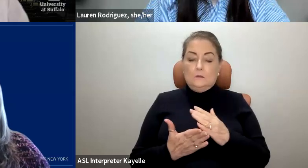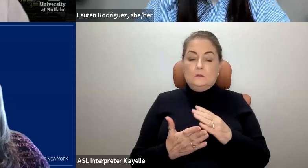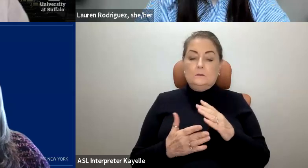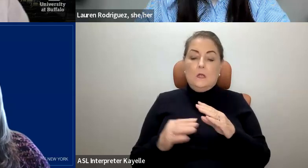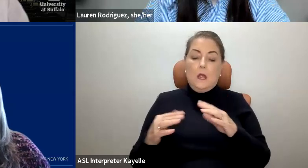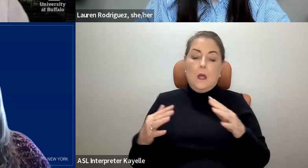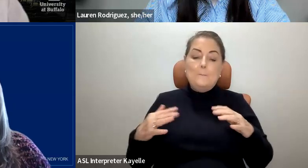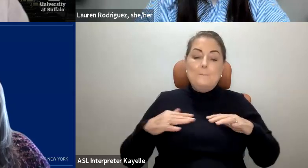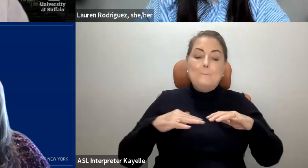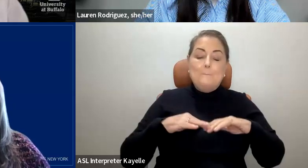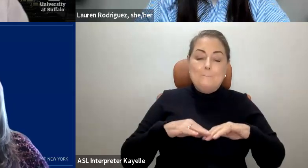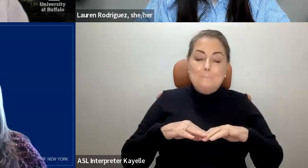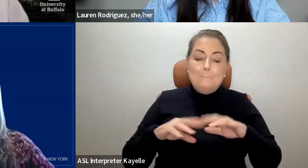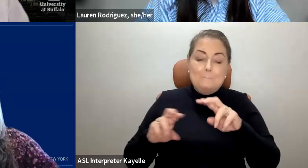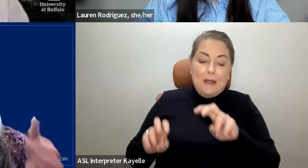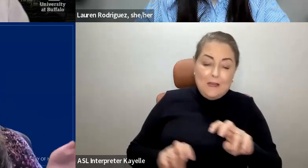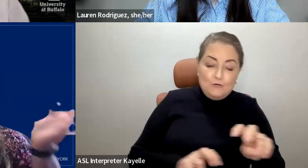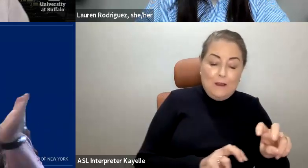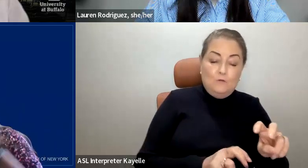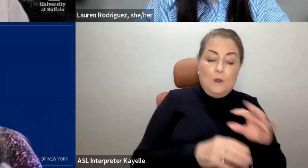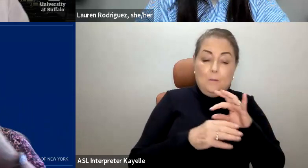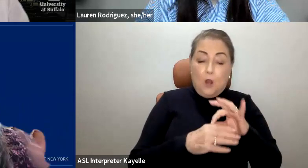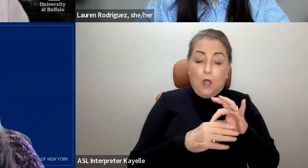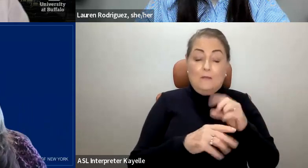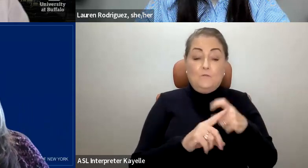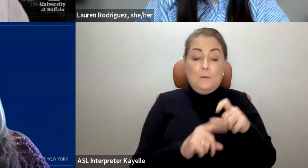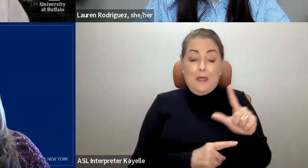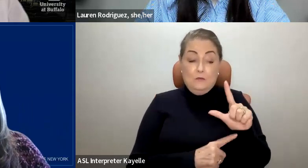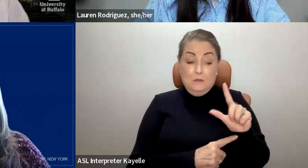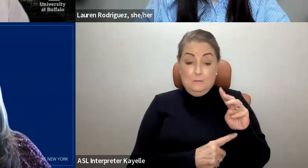with content into from other LMS to the new environment, in